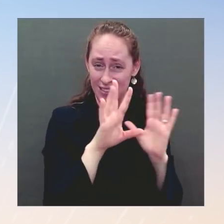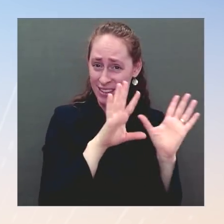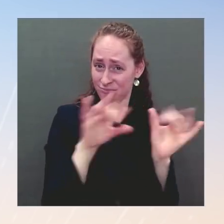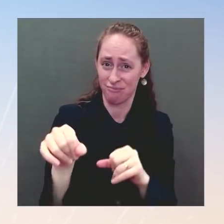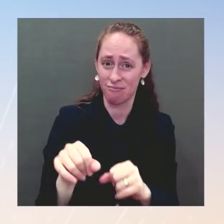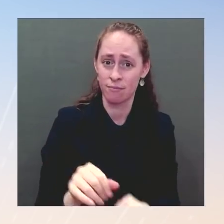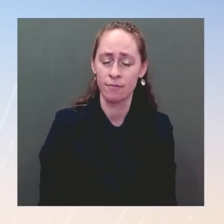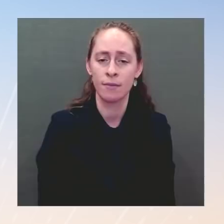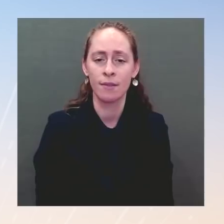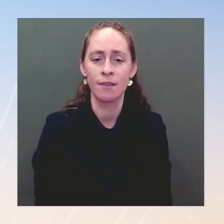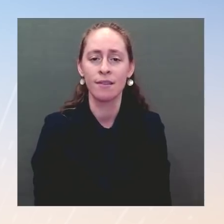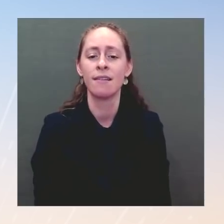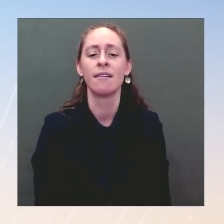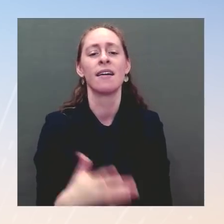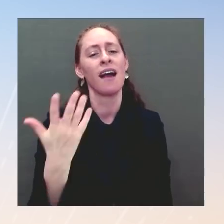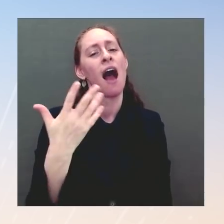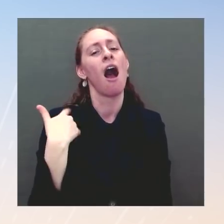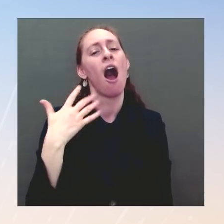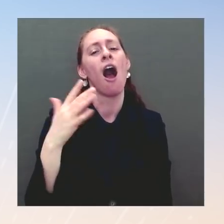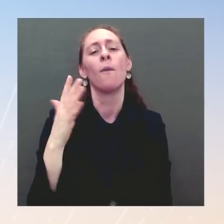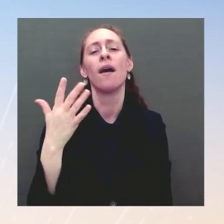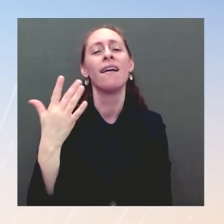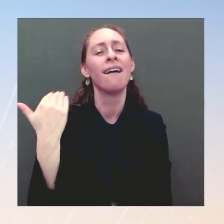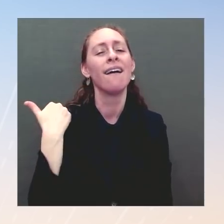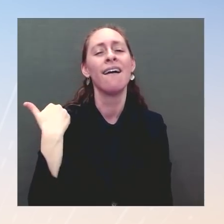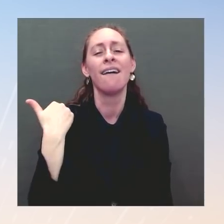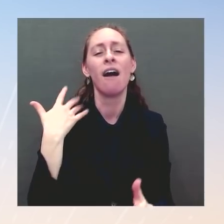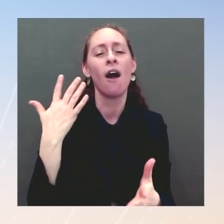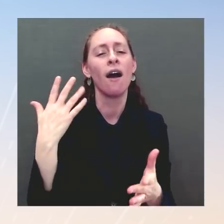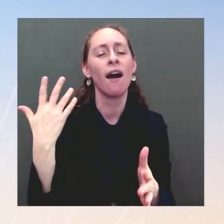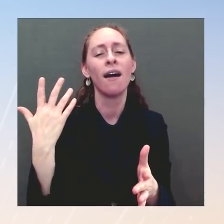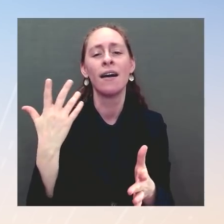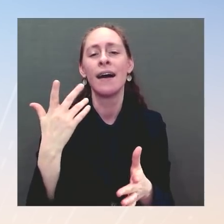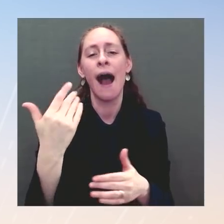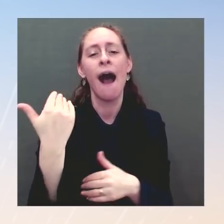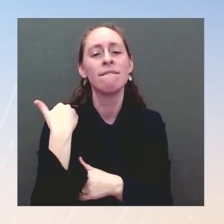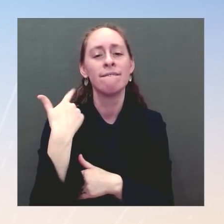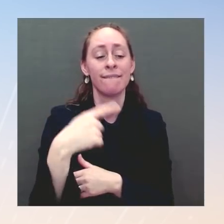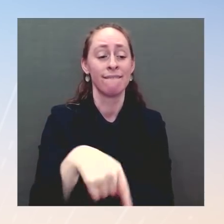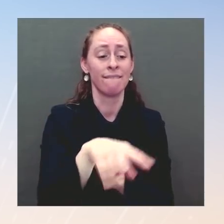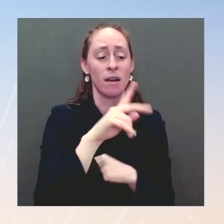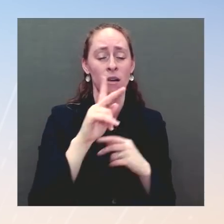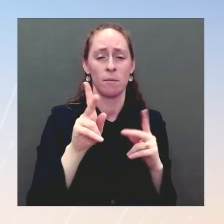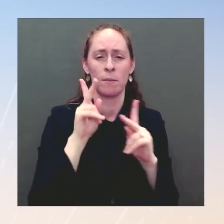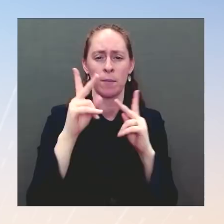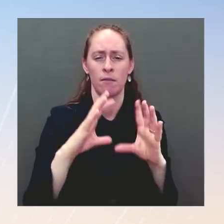that we have expected to and laid out the playbook to see. This is an example of it.